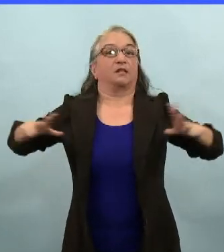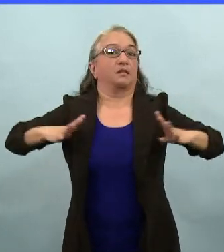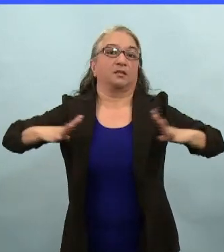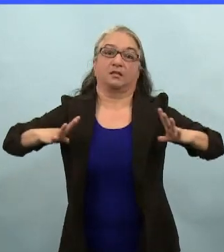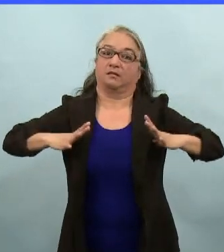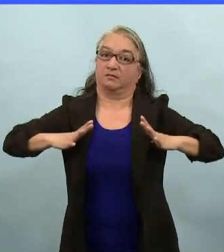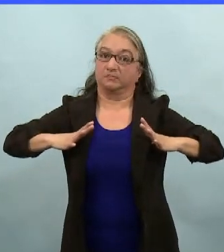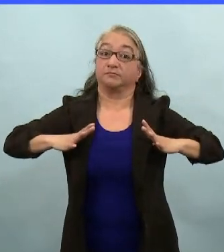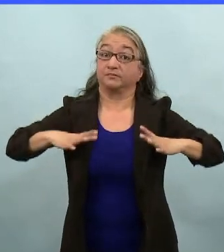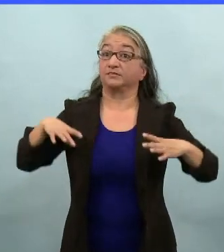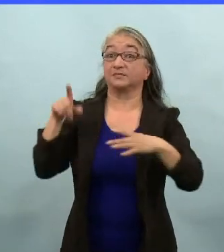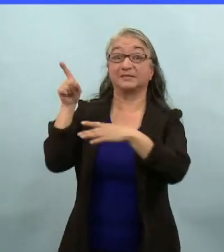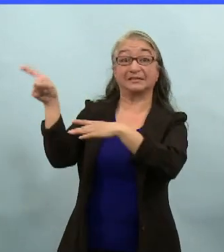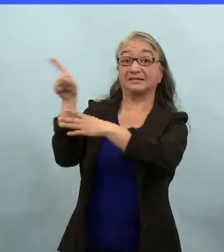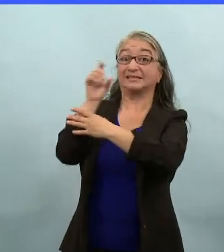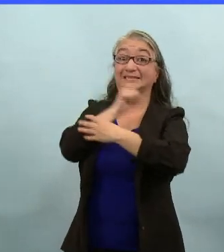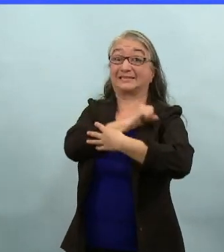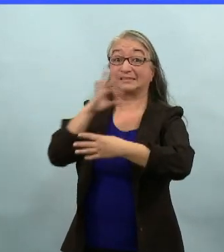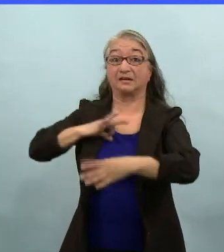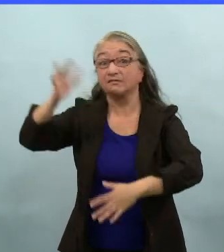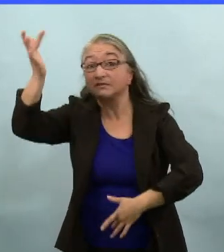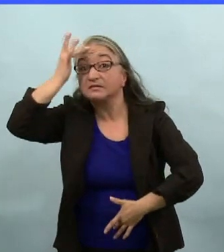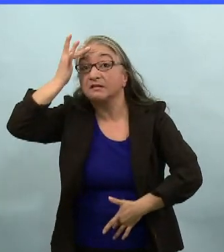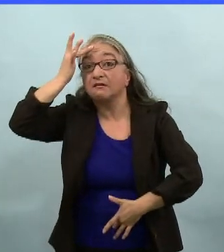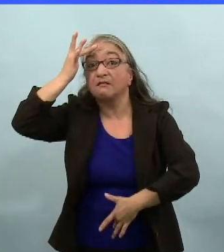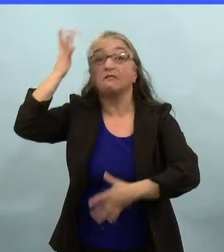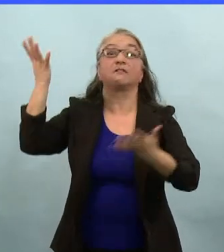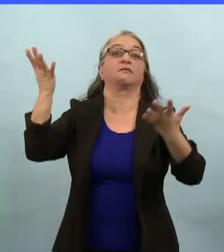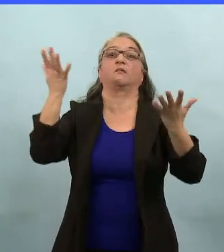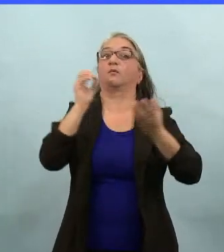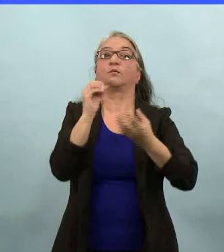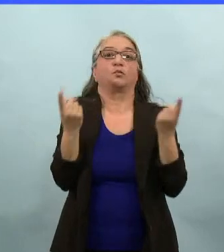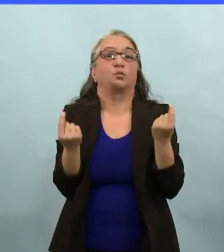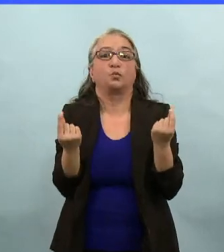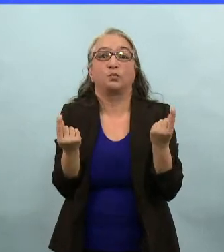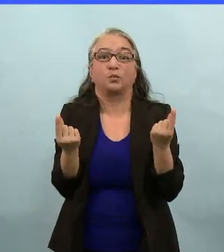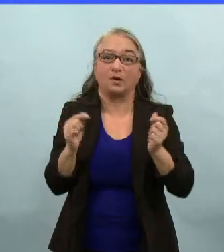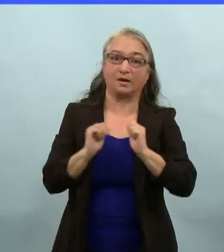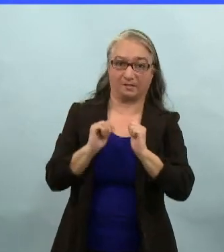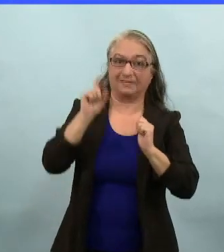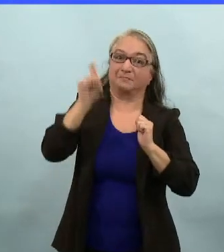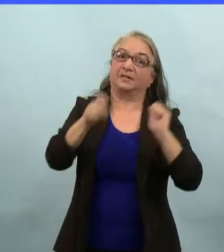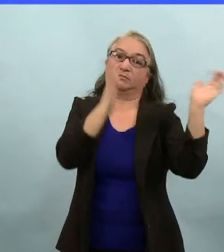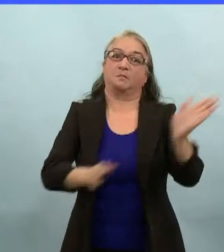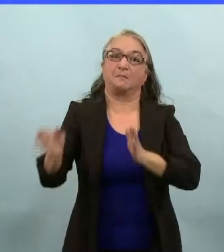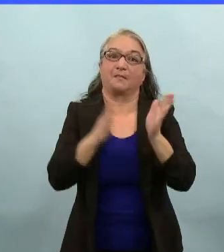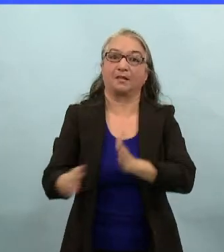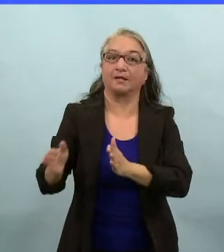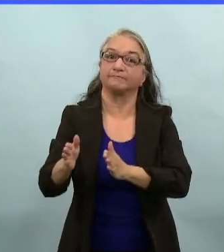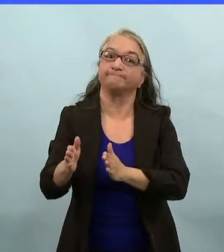in sick during this fourth wave now some of you may remember the story i shared with you